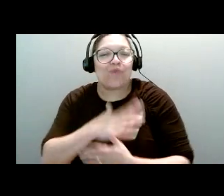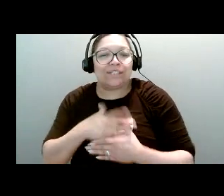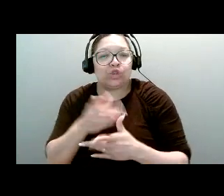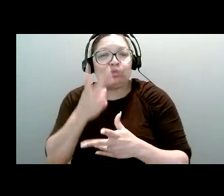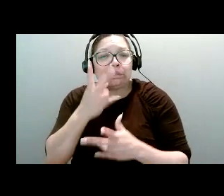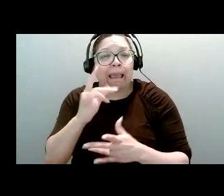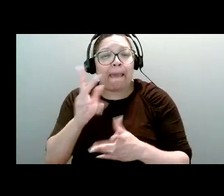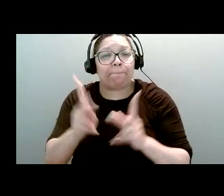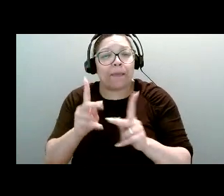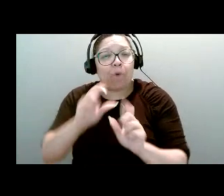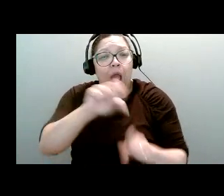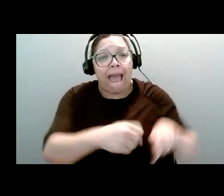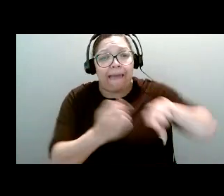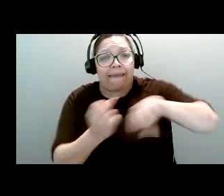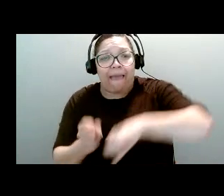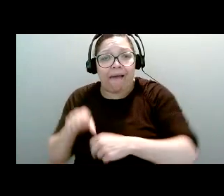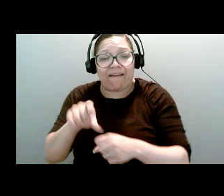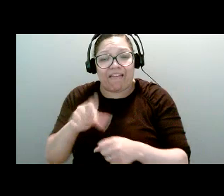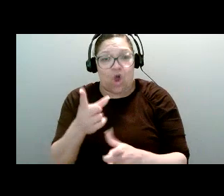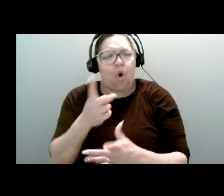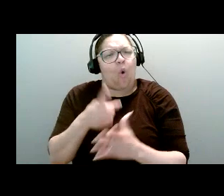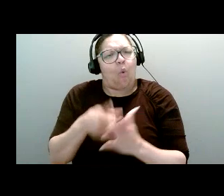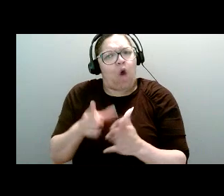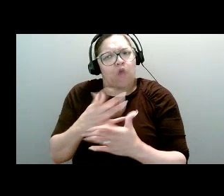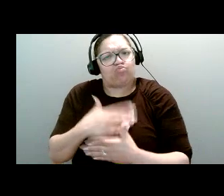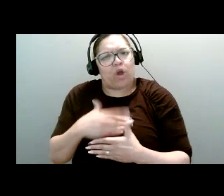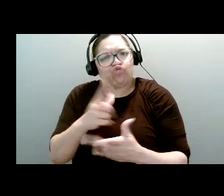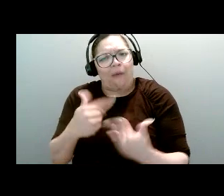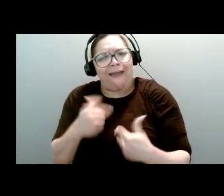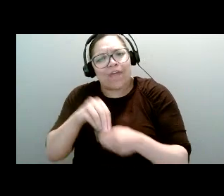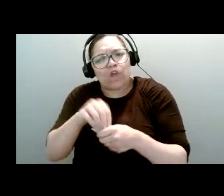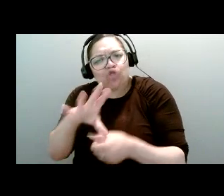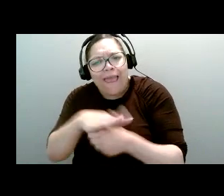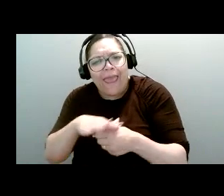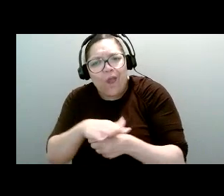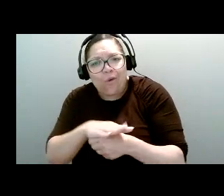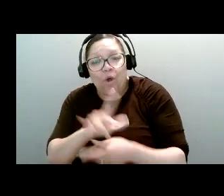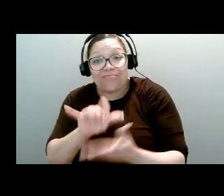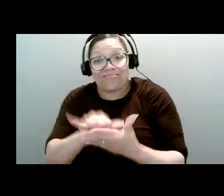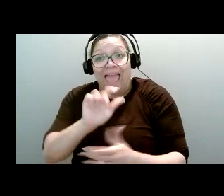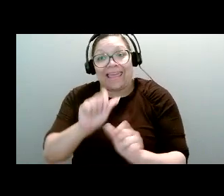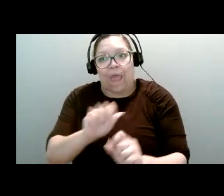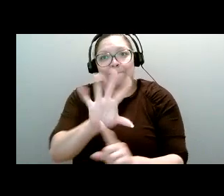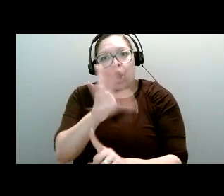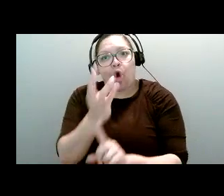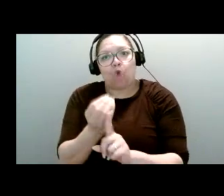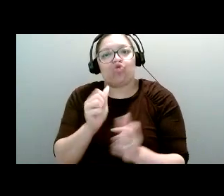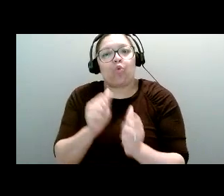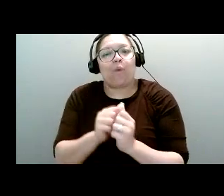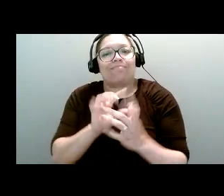What recreation does your area have? Resources can also be cultural in the connection with either intangible